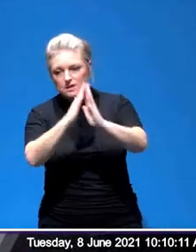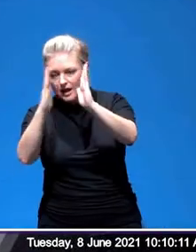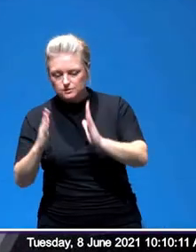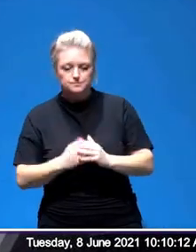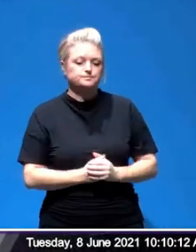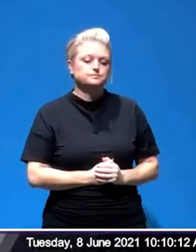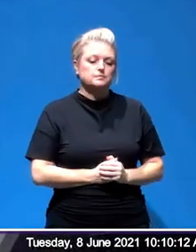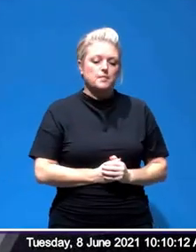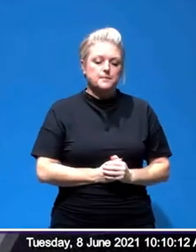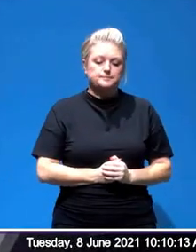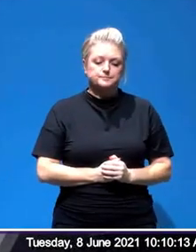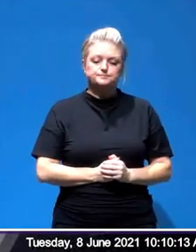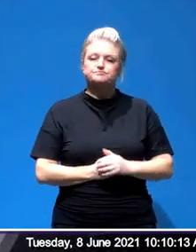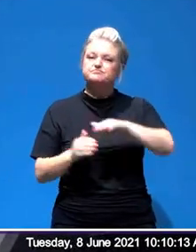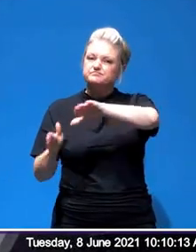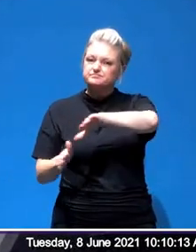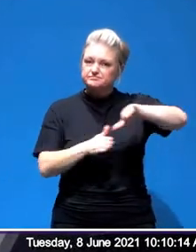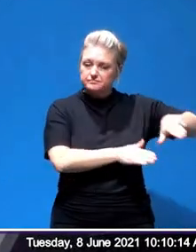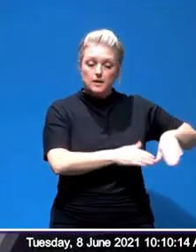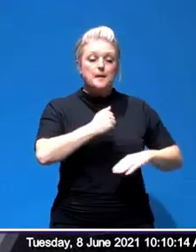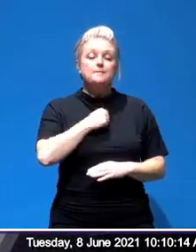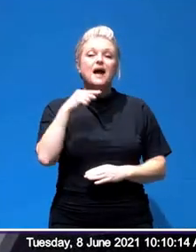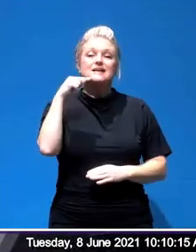My son Daniel is my second child.